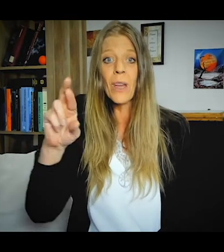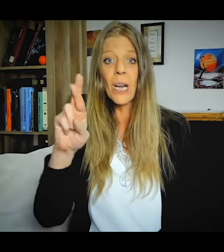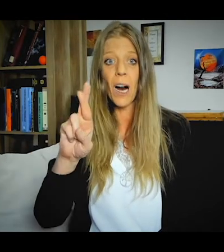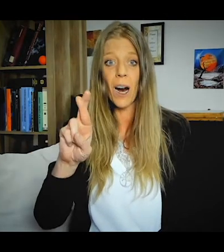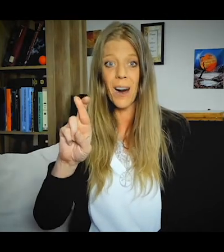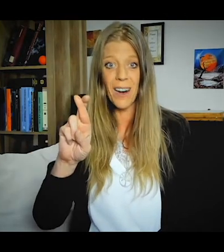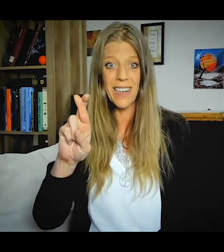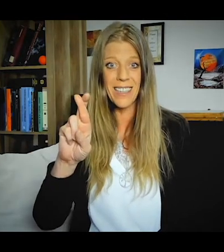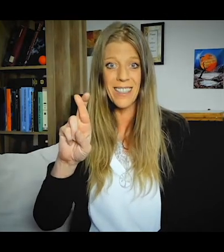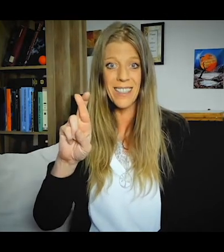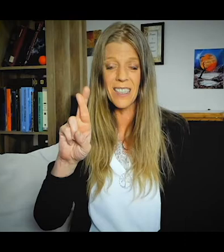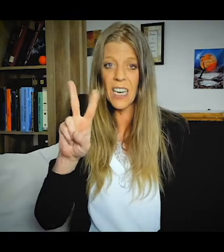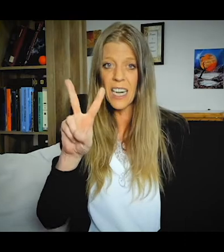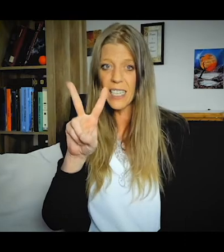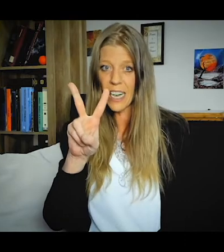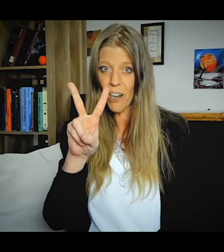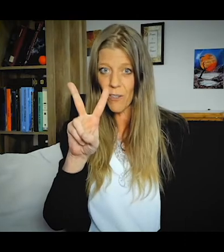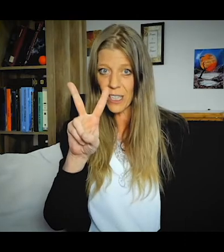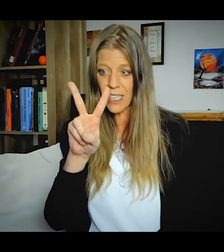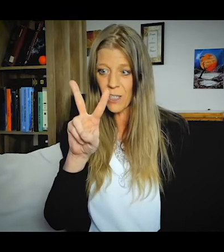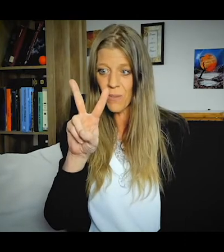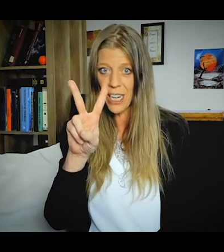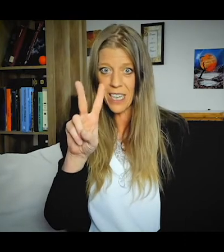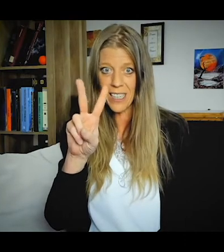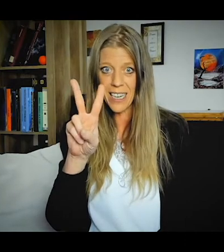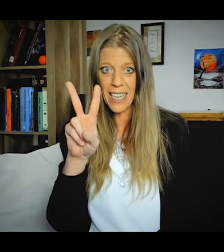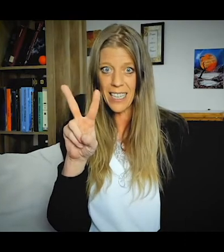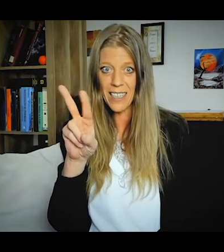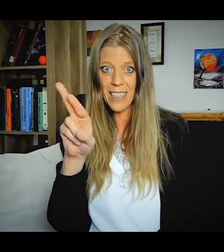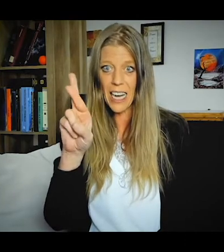R - Take your first two fingers like this and